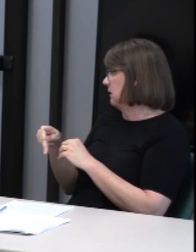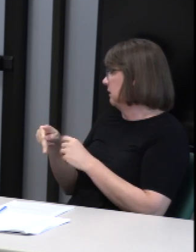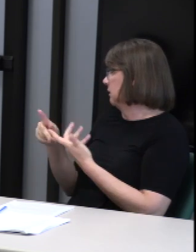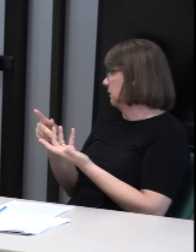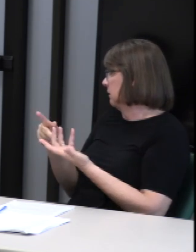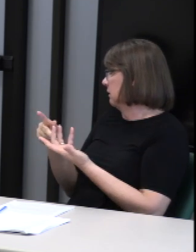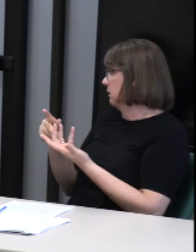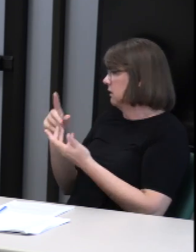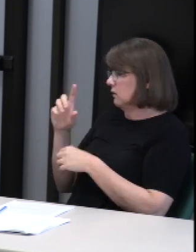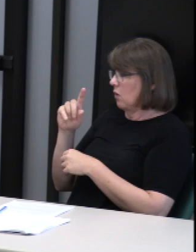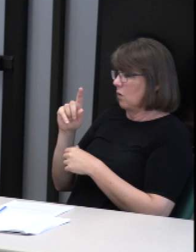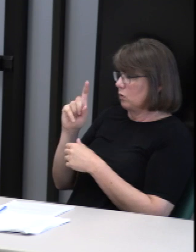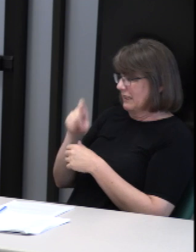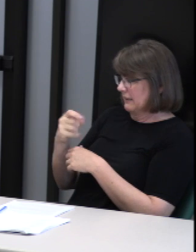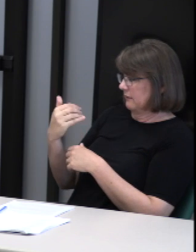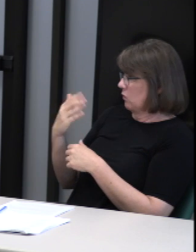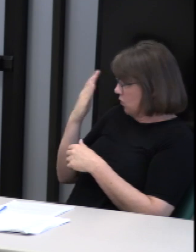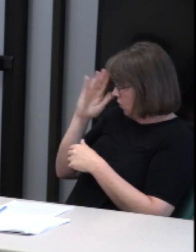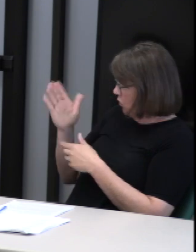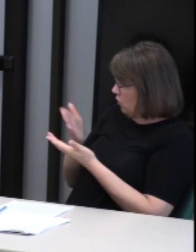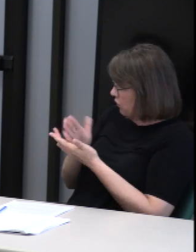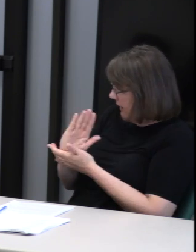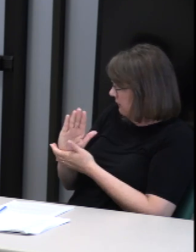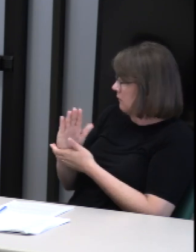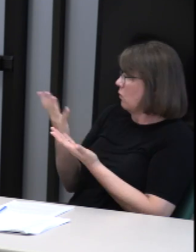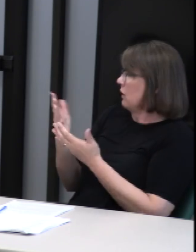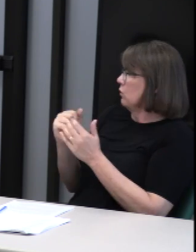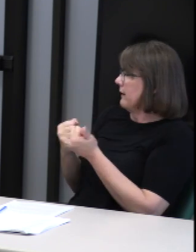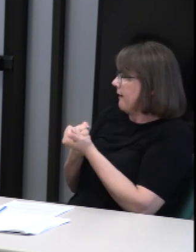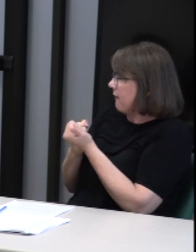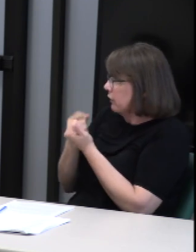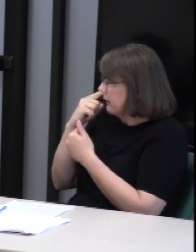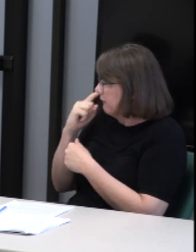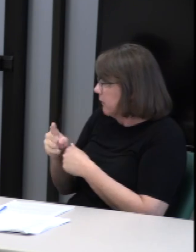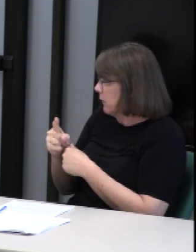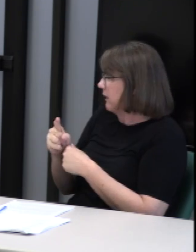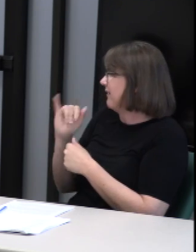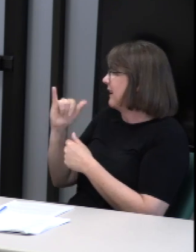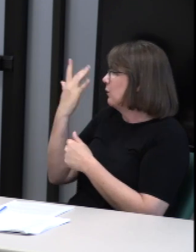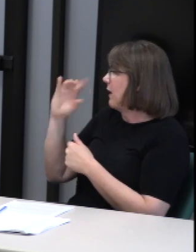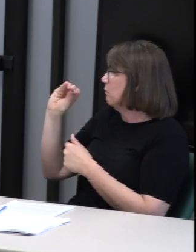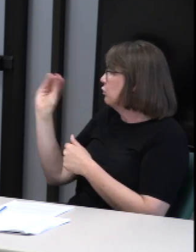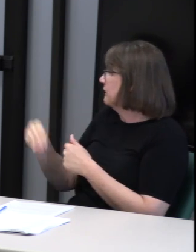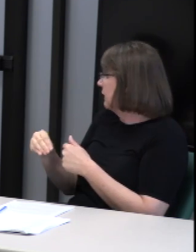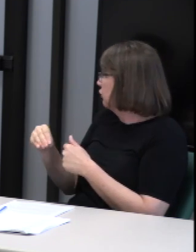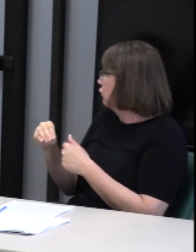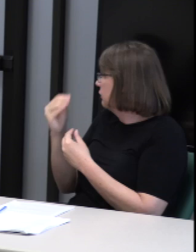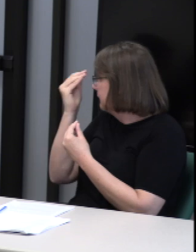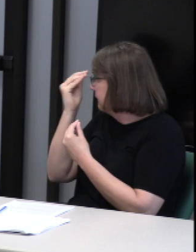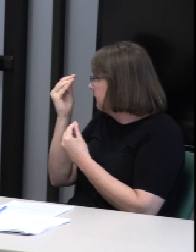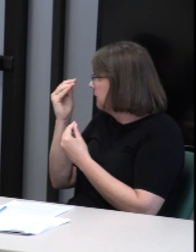Because in college, there is no IEP. You need to know your rights and you need to be able to know how to be able to advocate for yourself